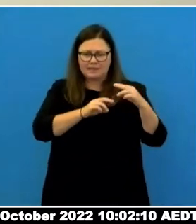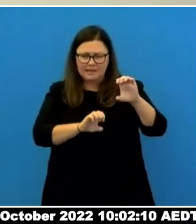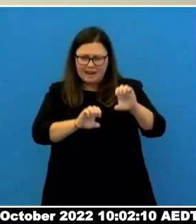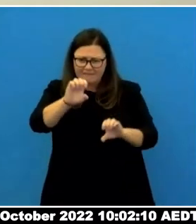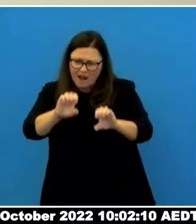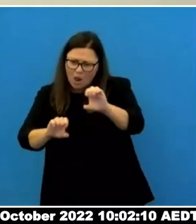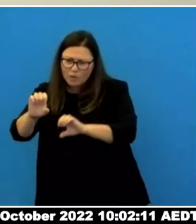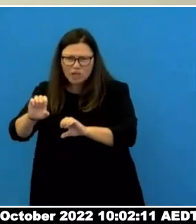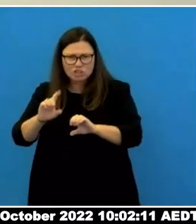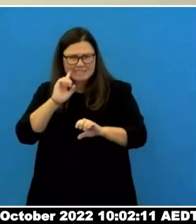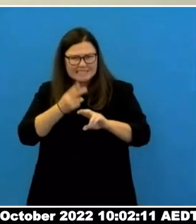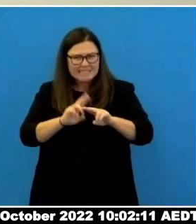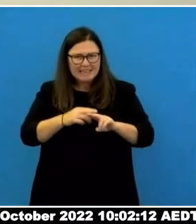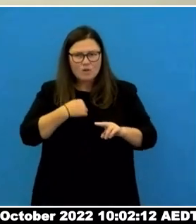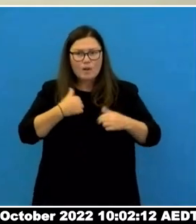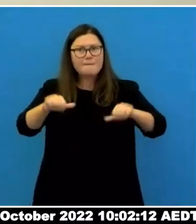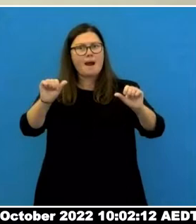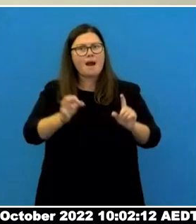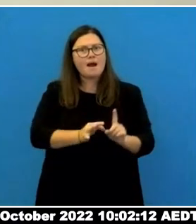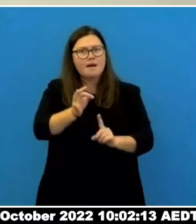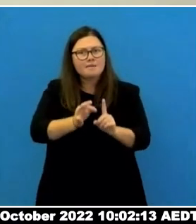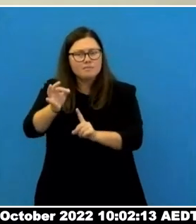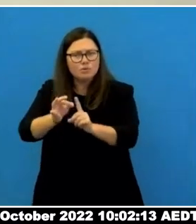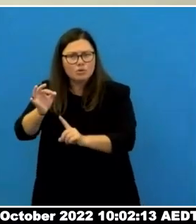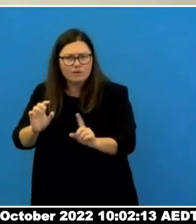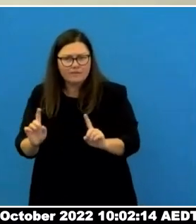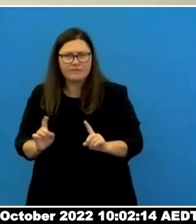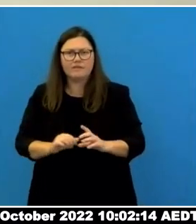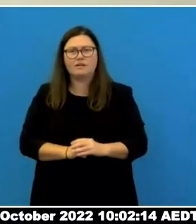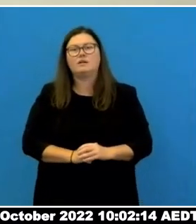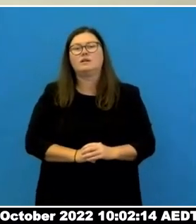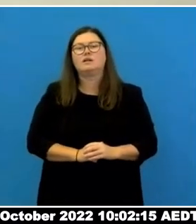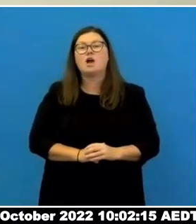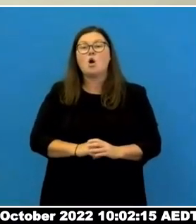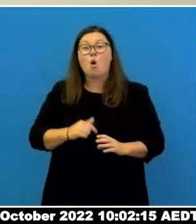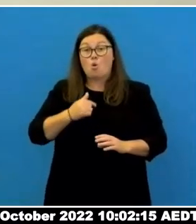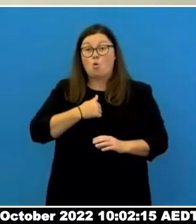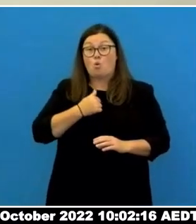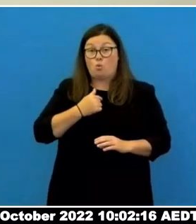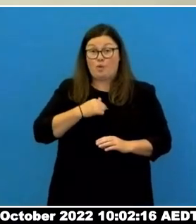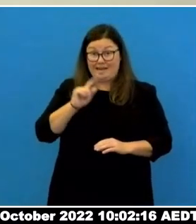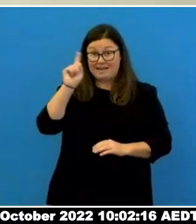The Human Rights Commission will release the scoping findings in late 2022.